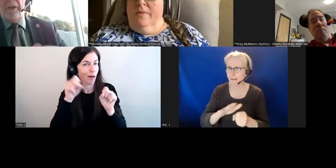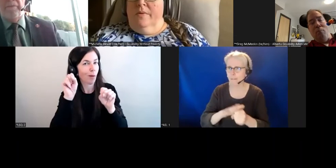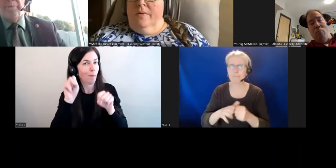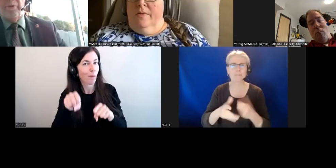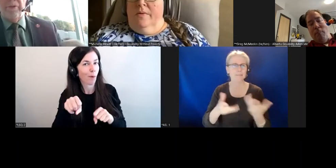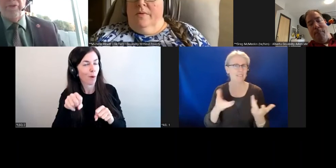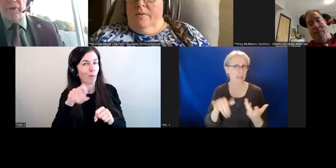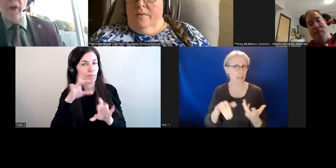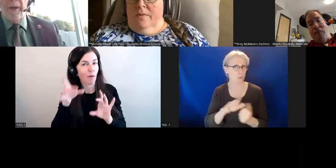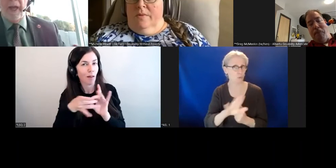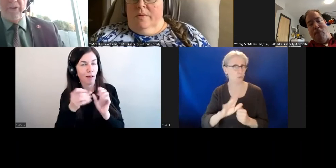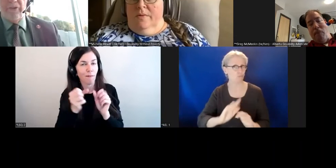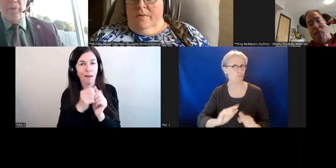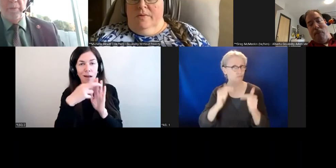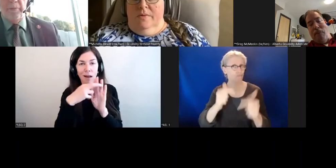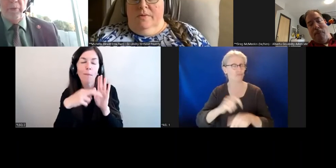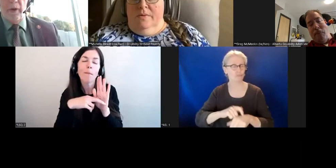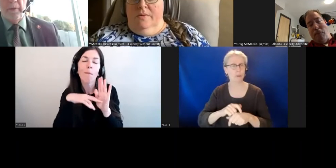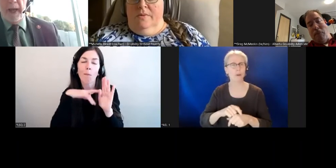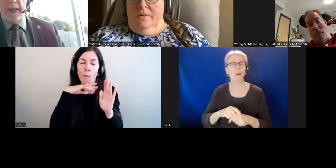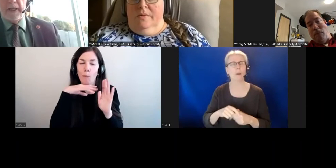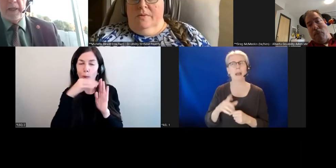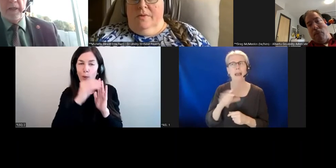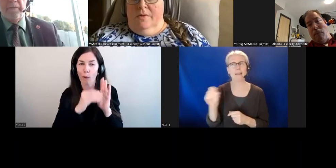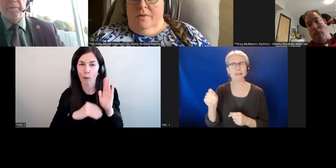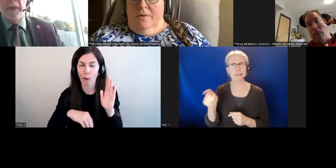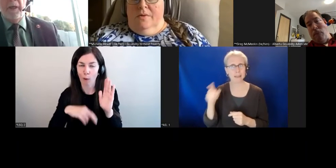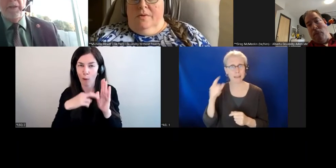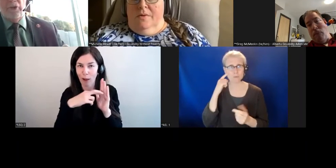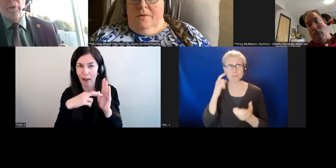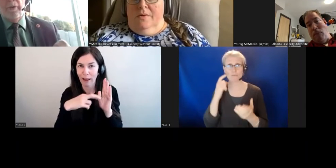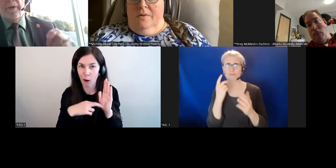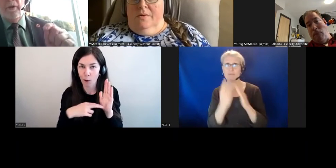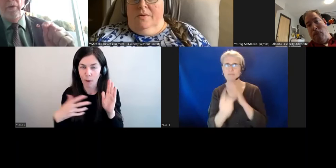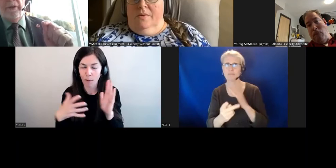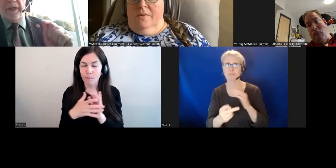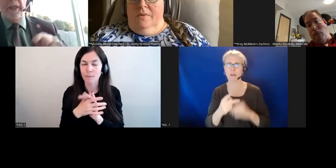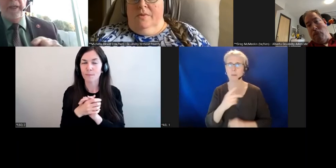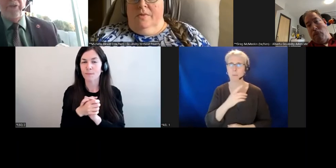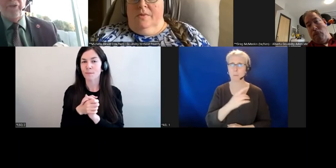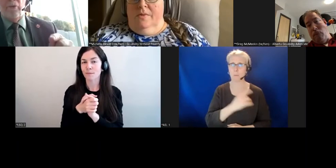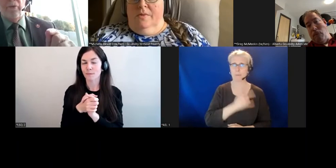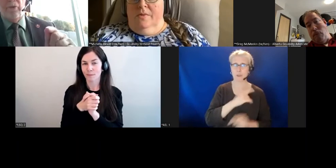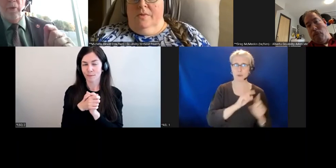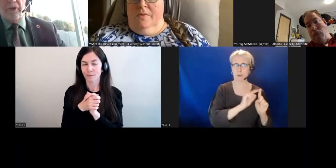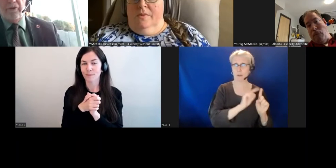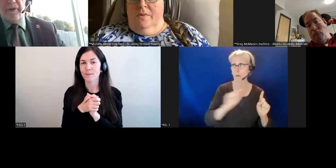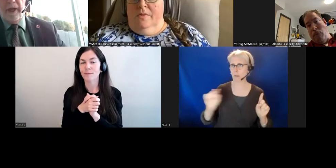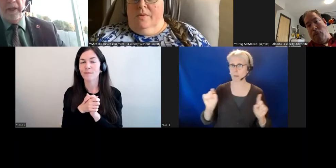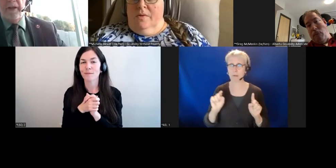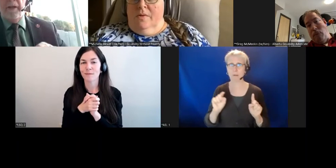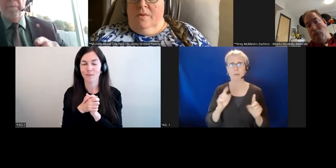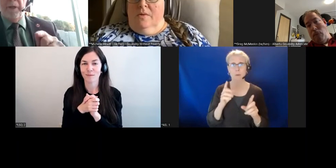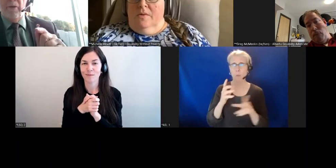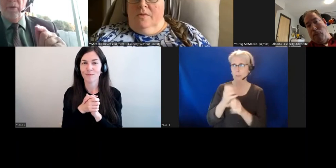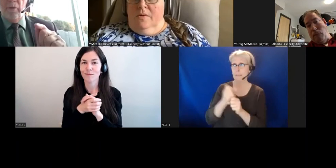THE KIND OF PROVINCIAL CLAWBACKS THAT WOULD BE PROBLEMATIC. SO THE KEY IS TO WATCH FOR THAT. BUT